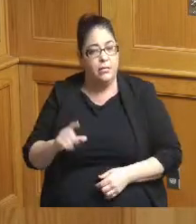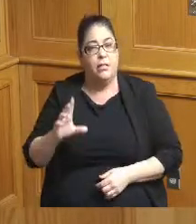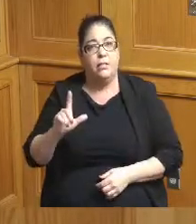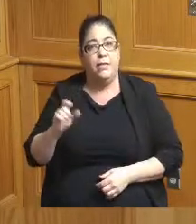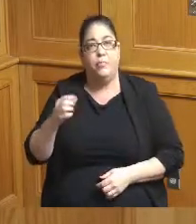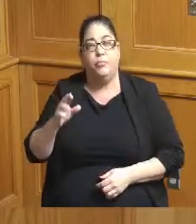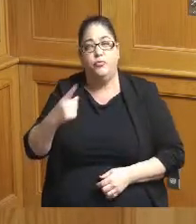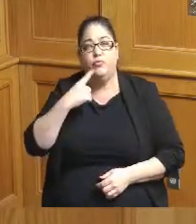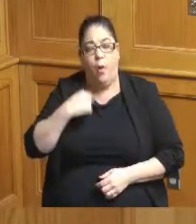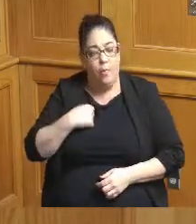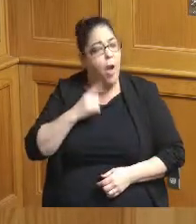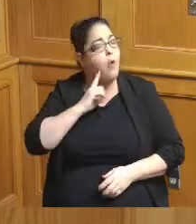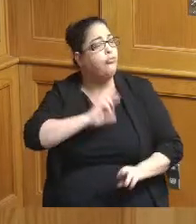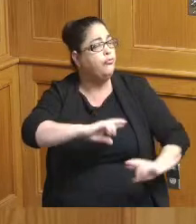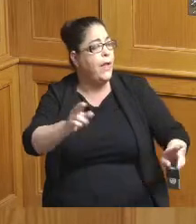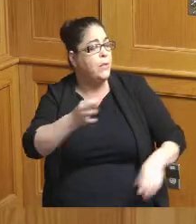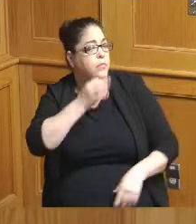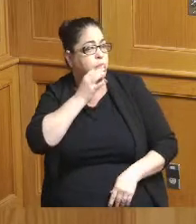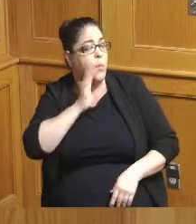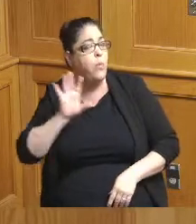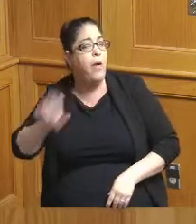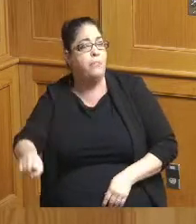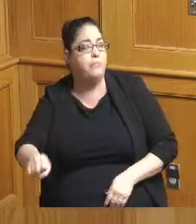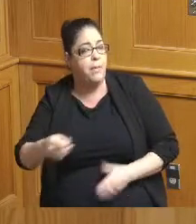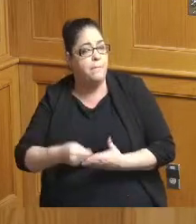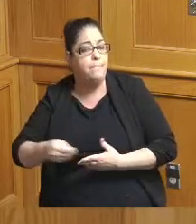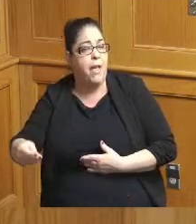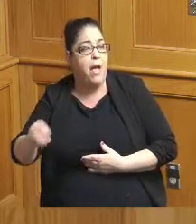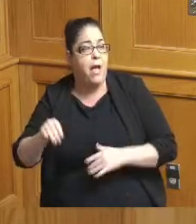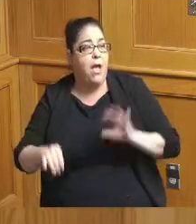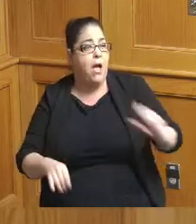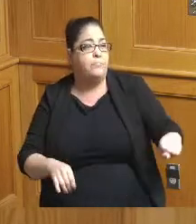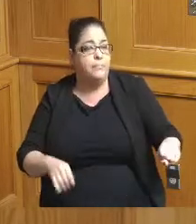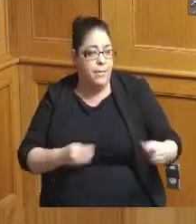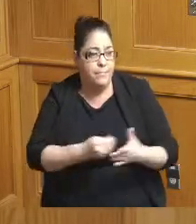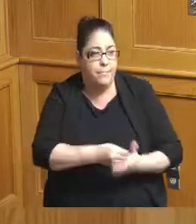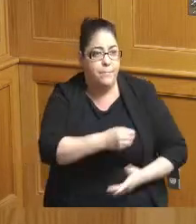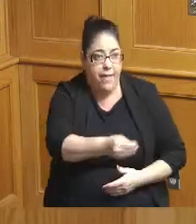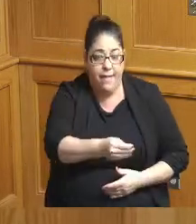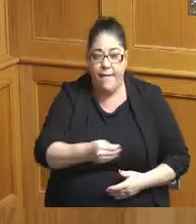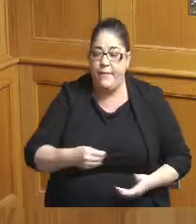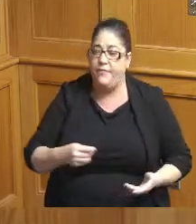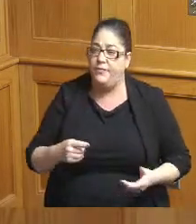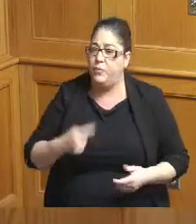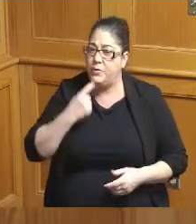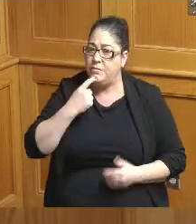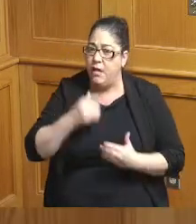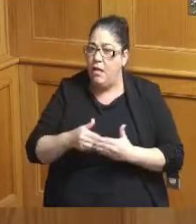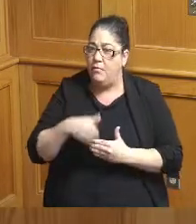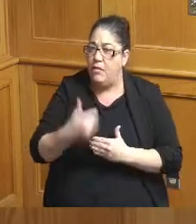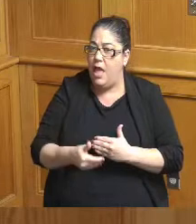I'm concerned about a monopoly So when you say next steps in your original slide for me